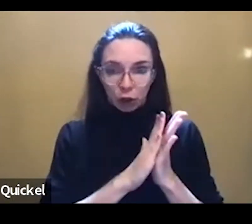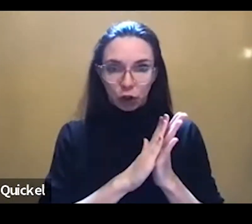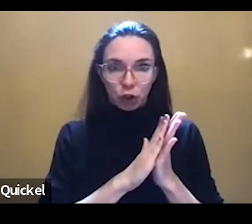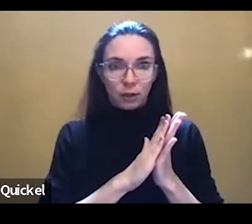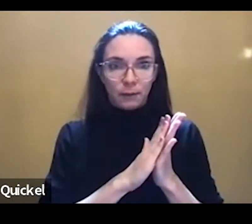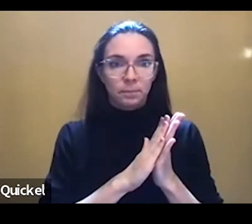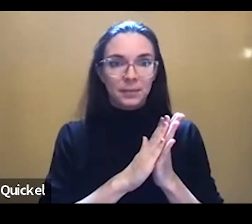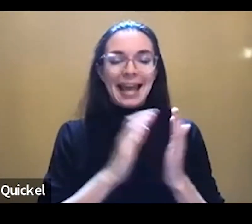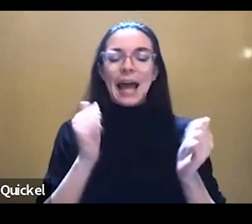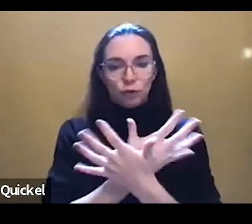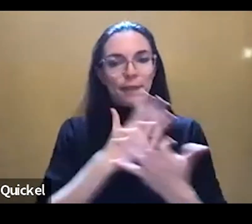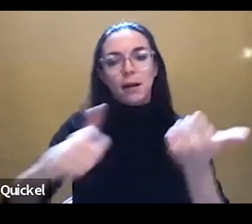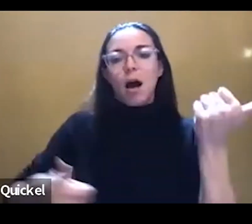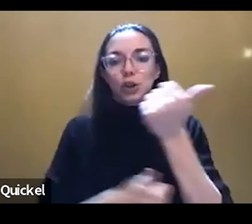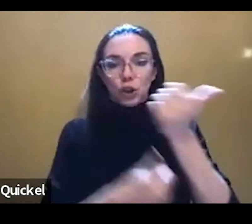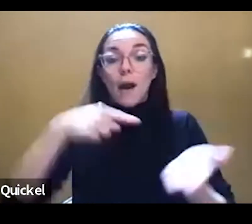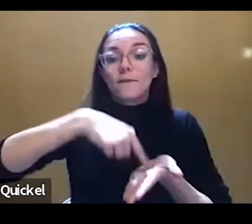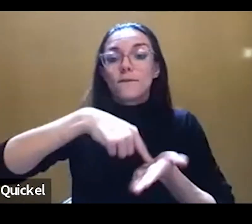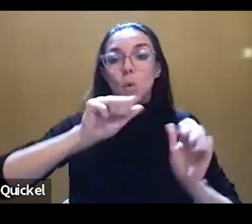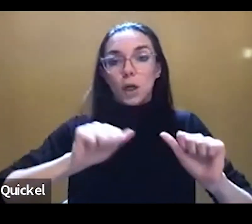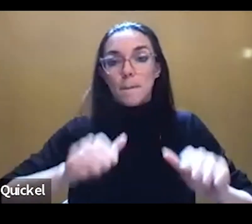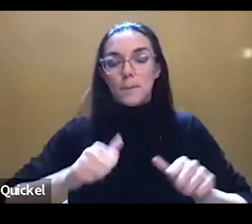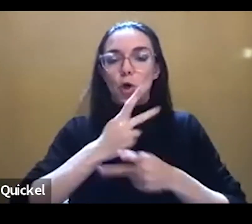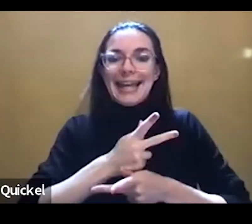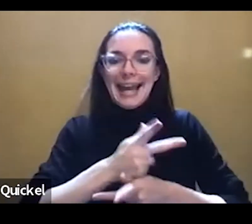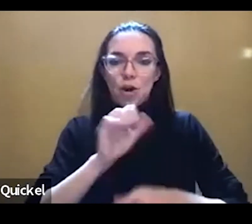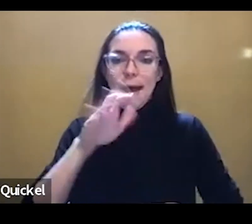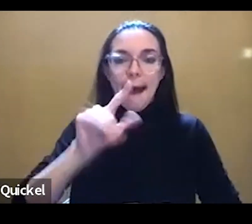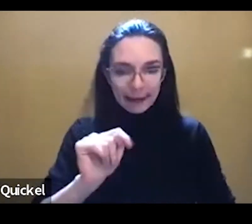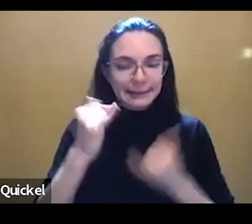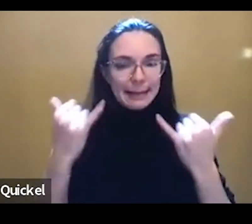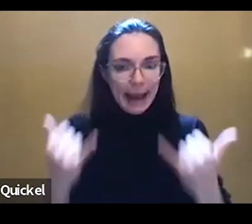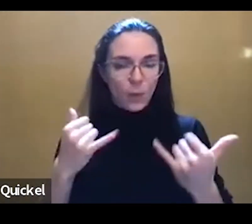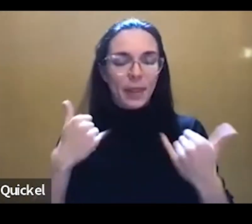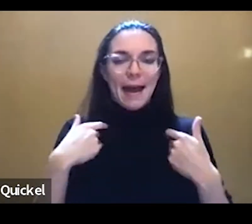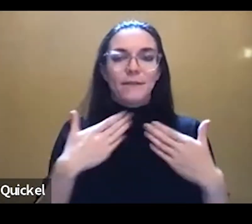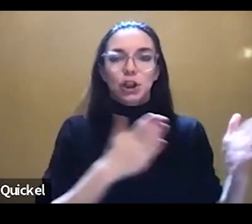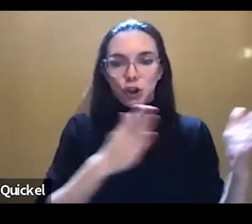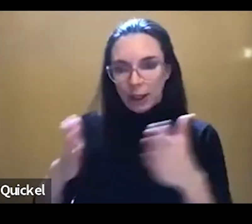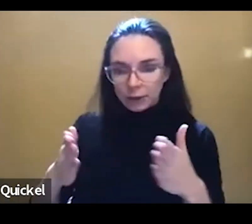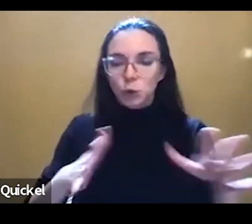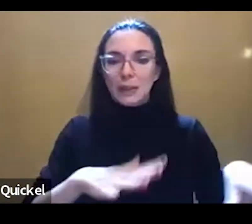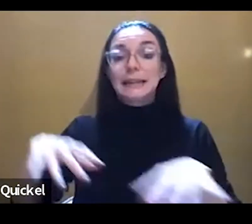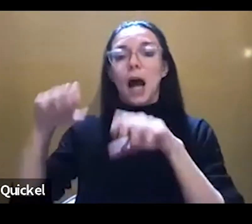under the Affordable Care Act, there's a push for physicians to adopt electronic health records.